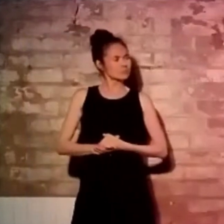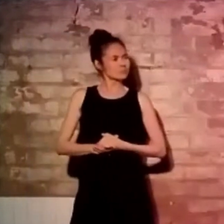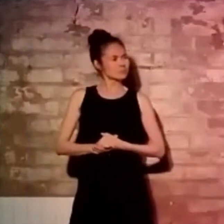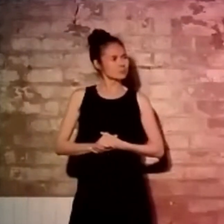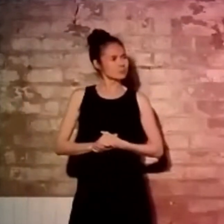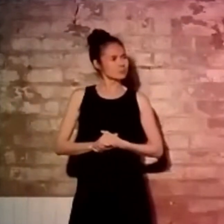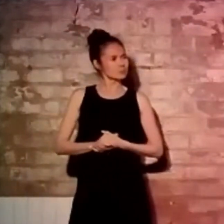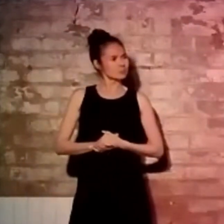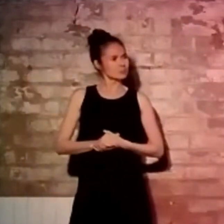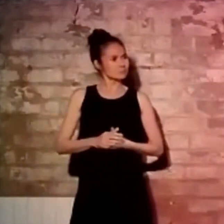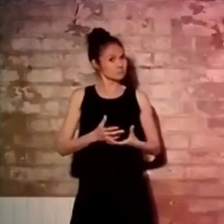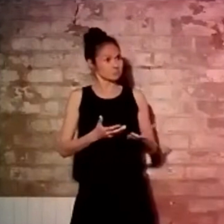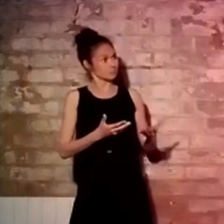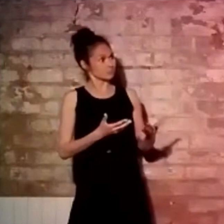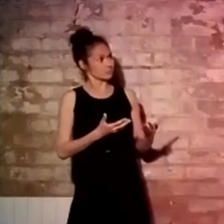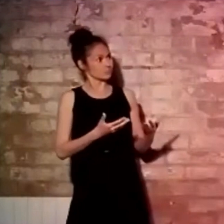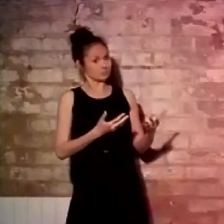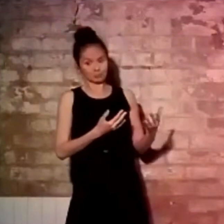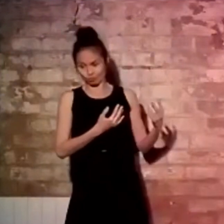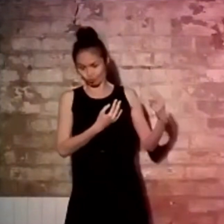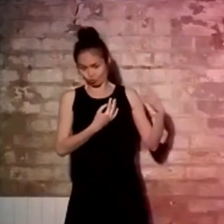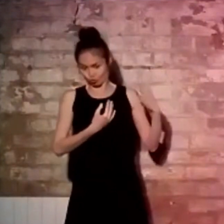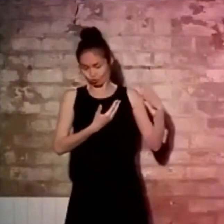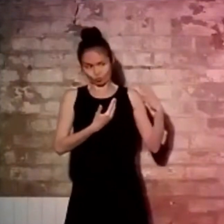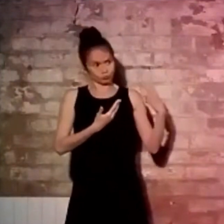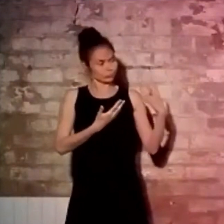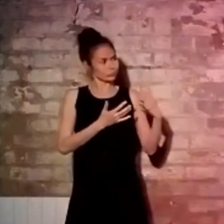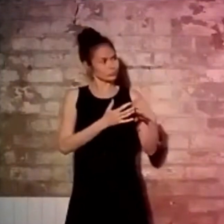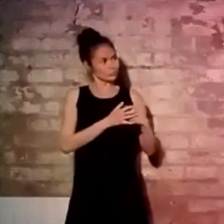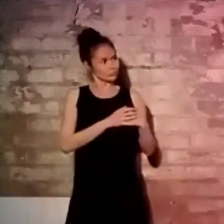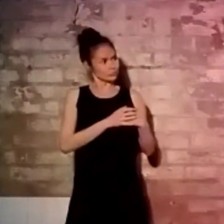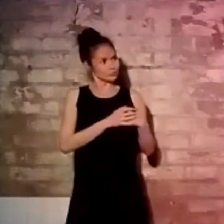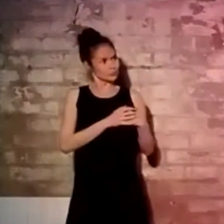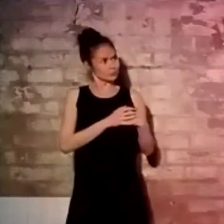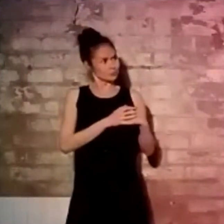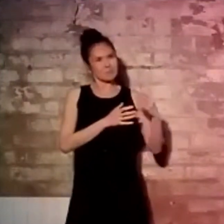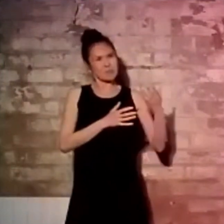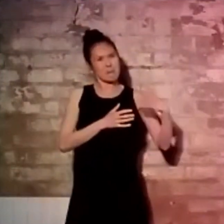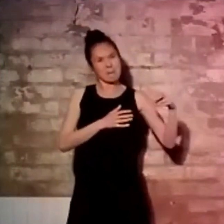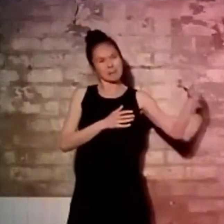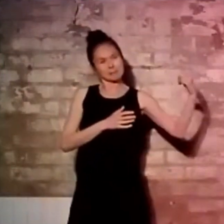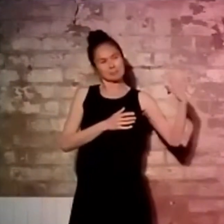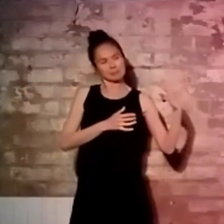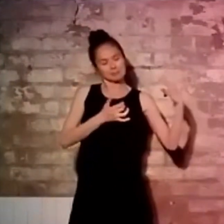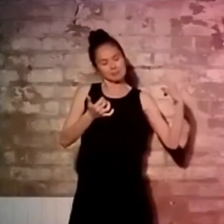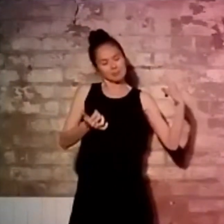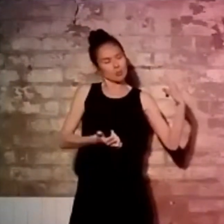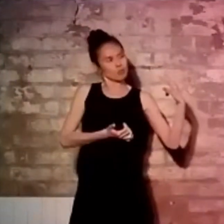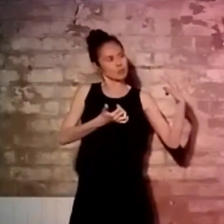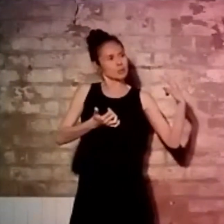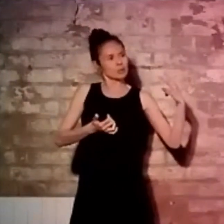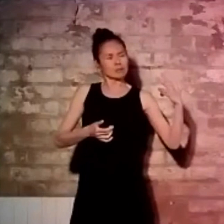Behold thy fill. Nay, thou have done already. Thou art too brief: